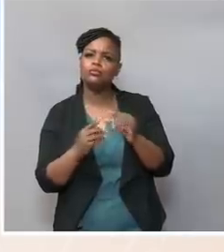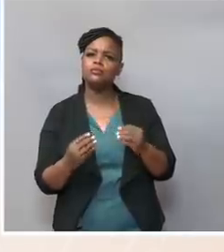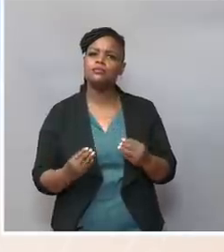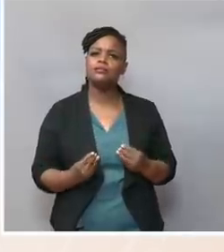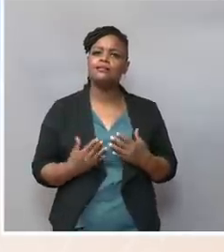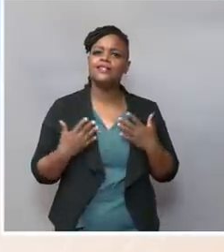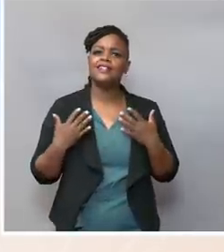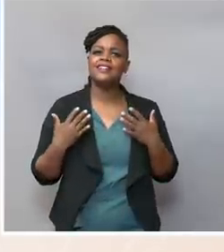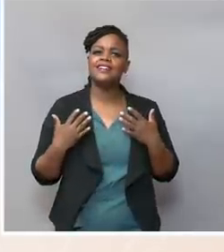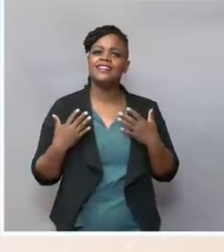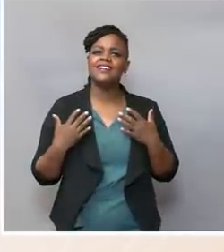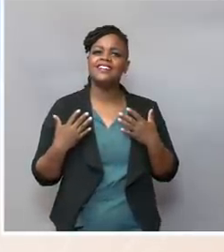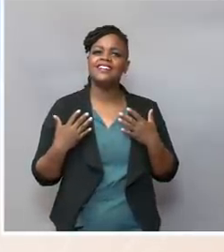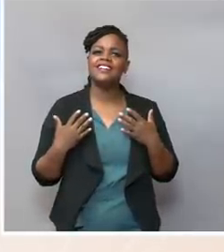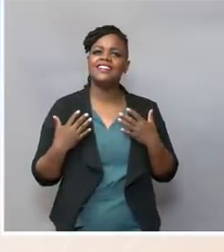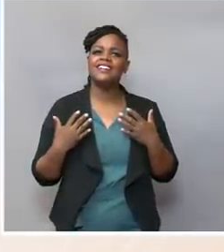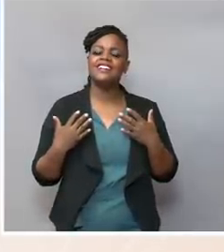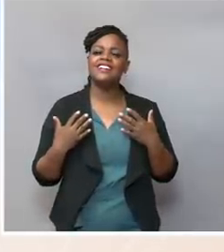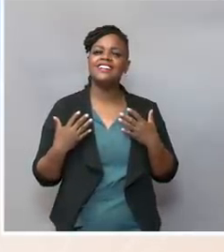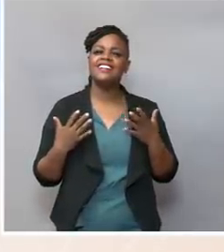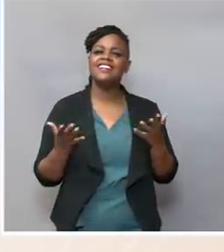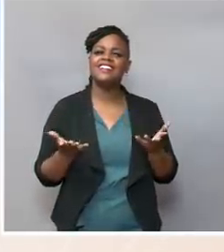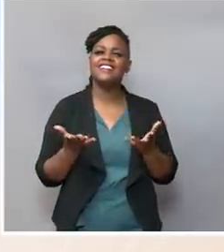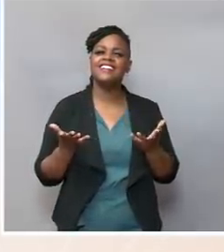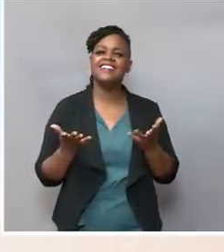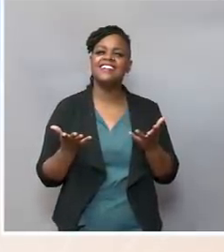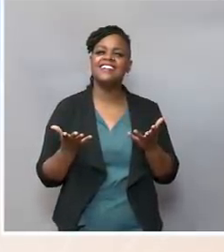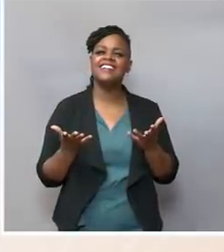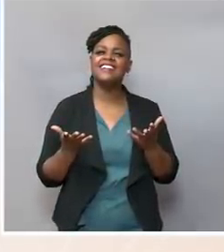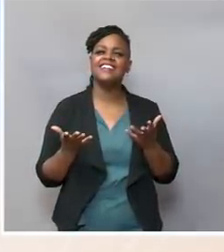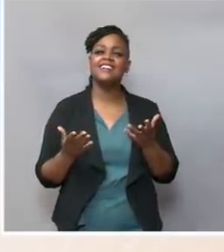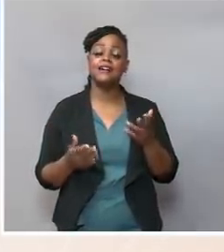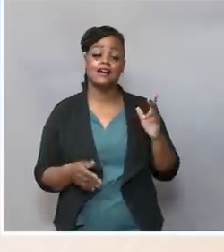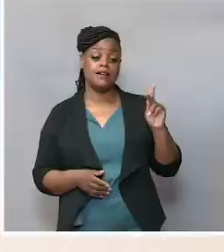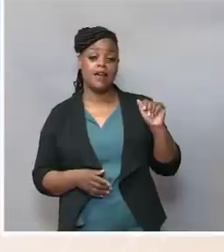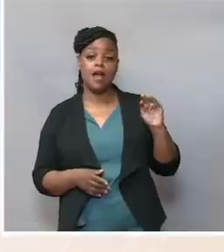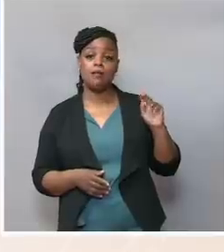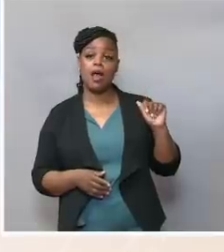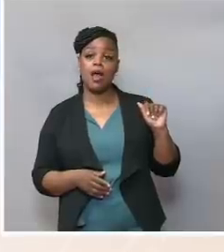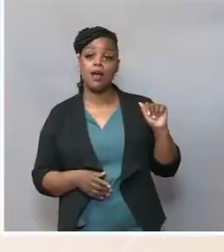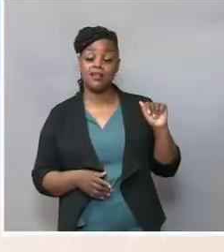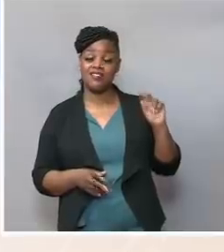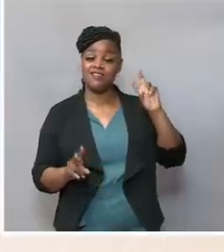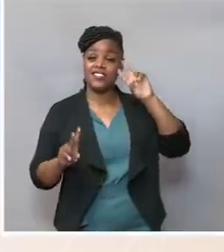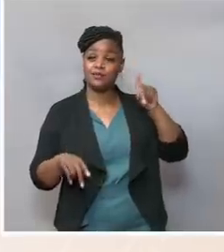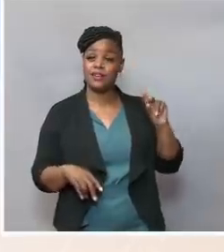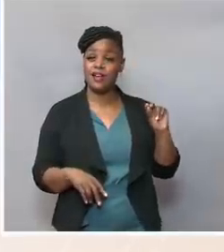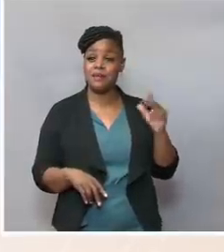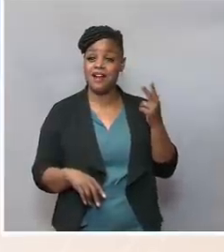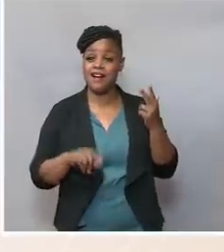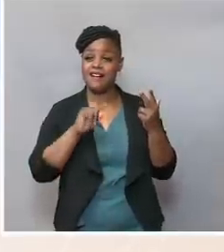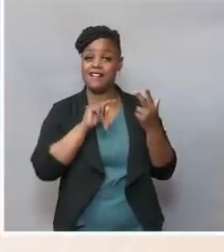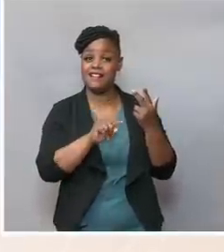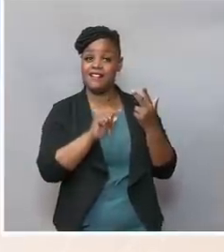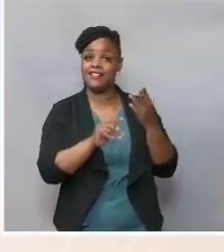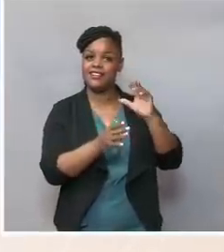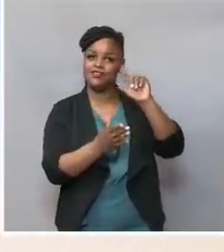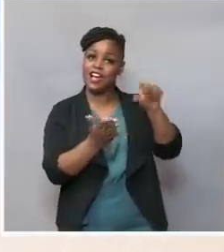you know, the Vice President also a Howard grad, I'm sure you know, and she says the same thing all the time.